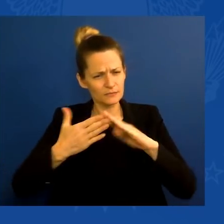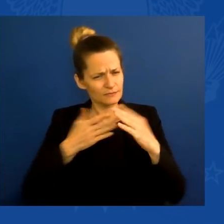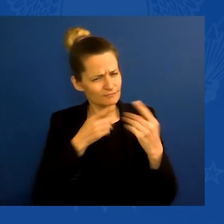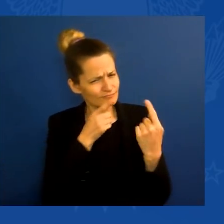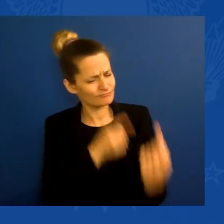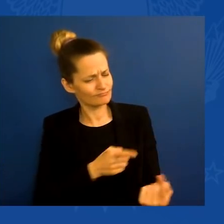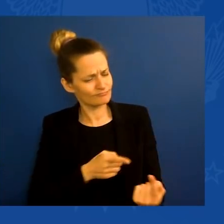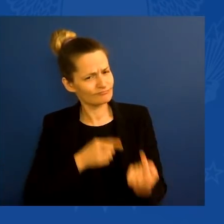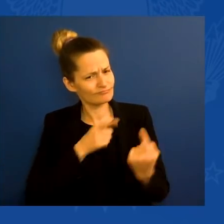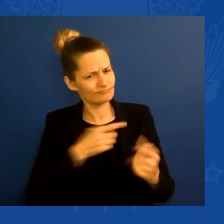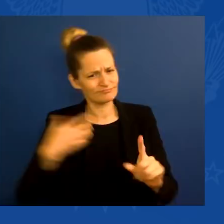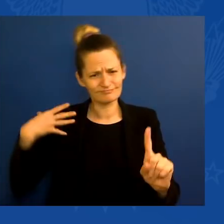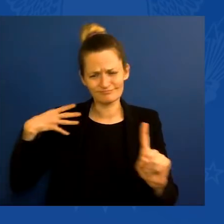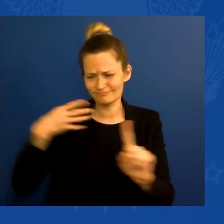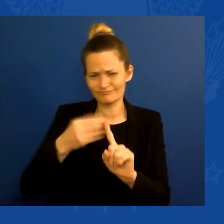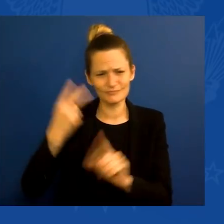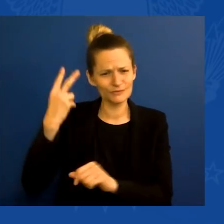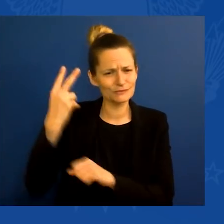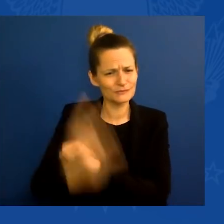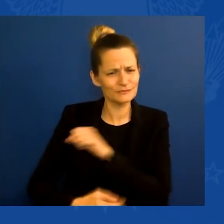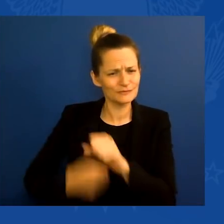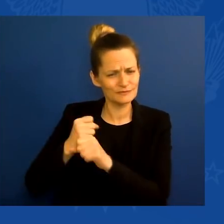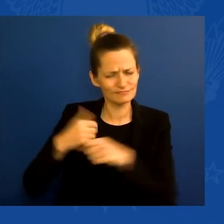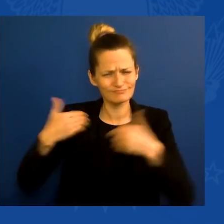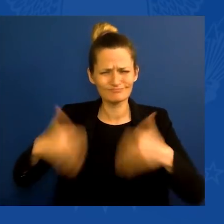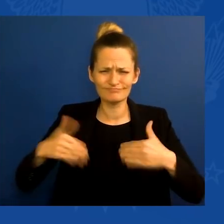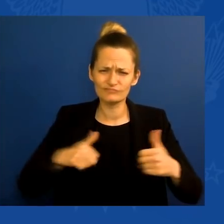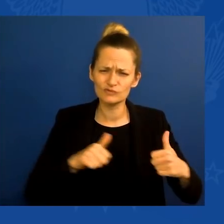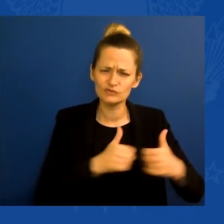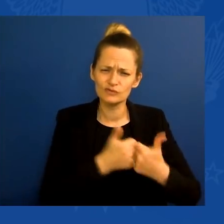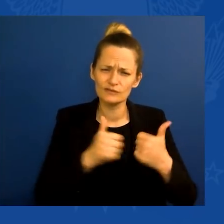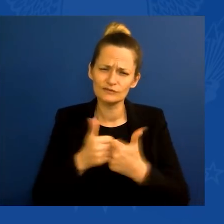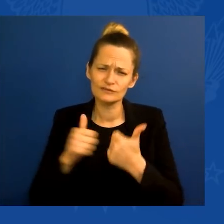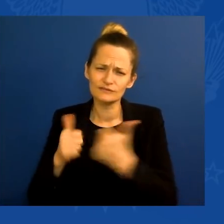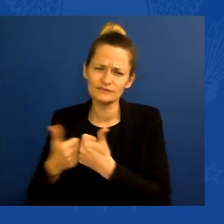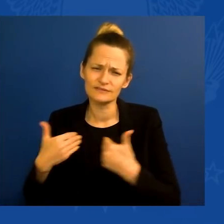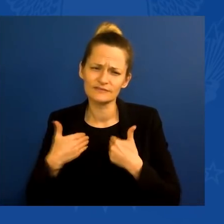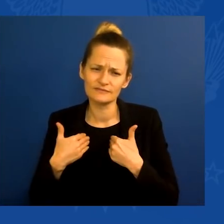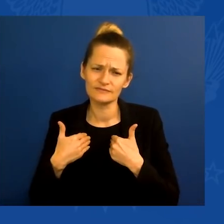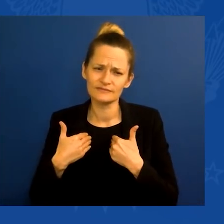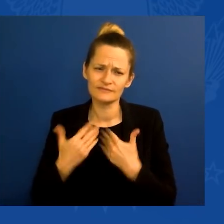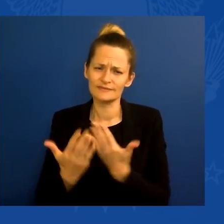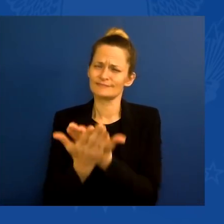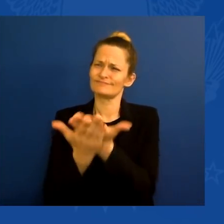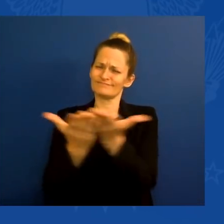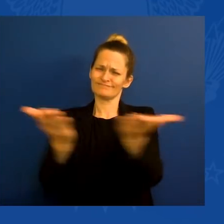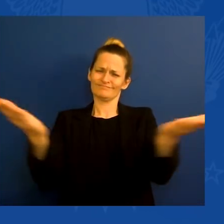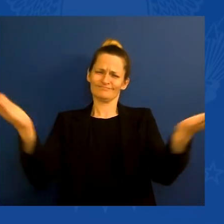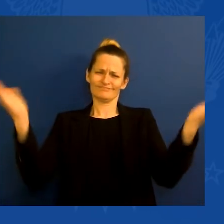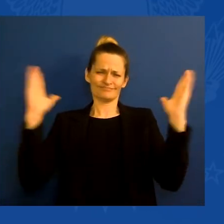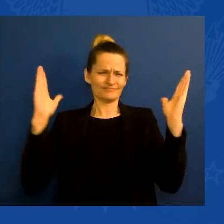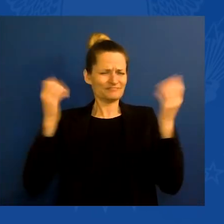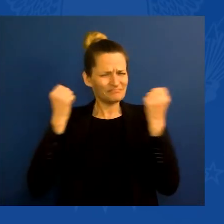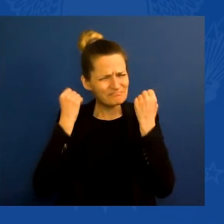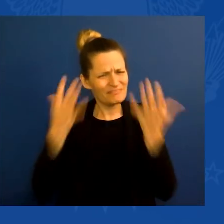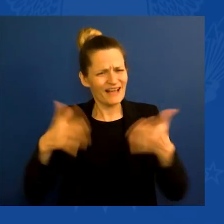you will also find selfless men and women so dedicated that they took an oath to preserving law and order in towns and cities, large and small,